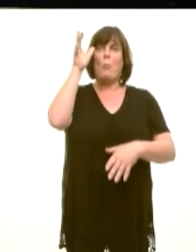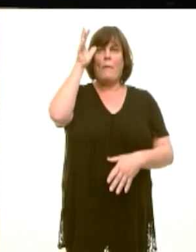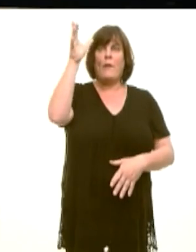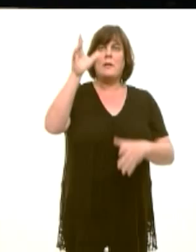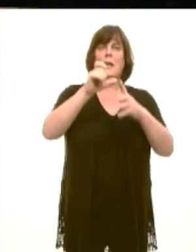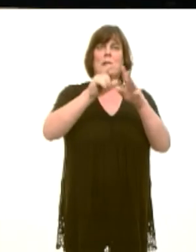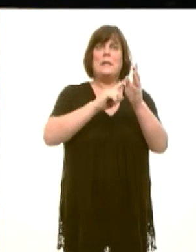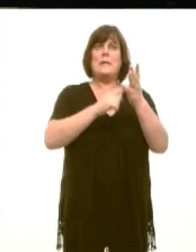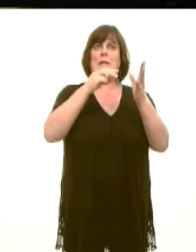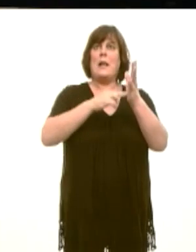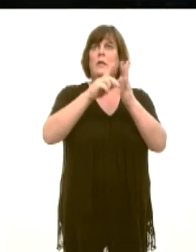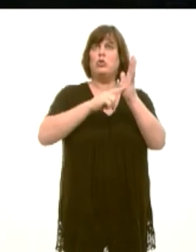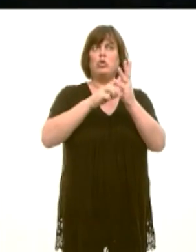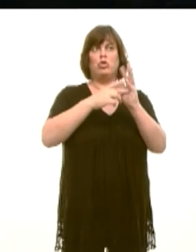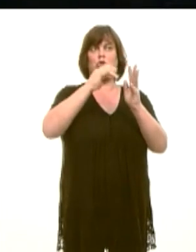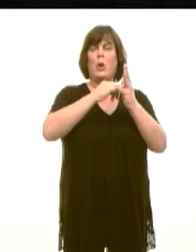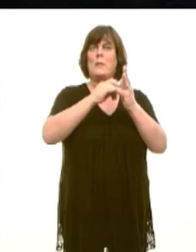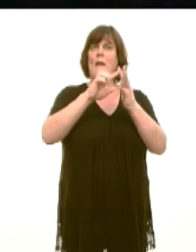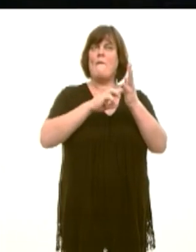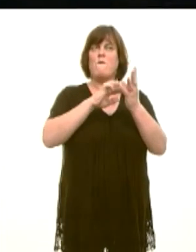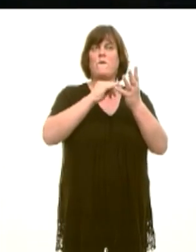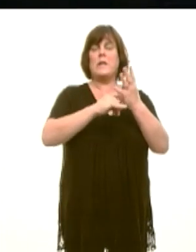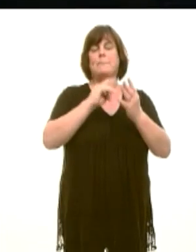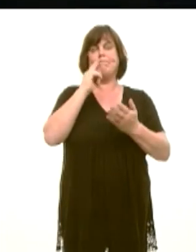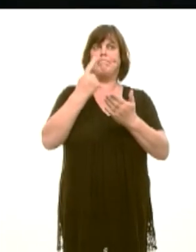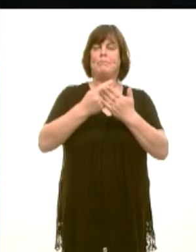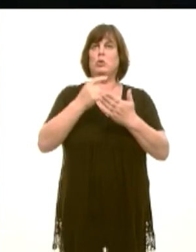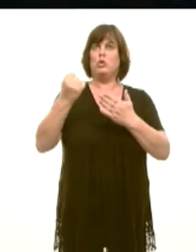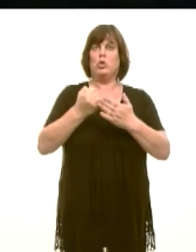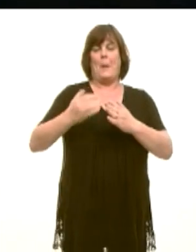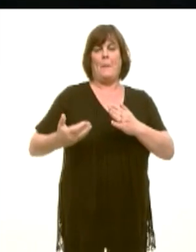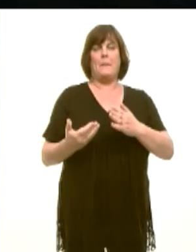the establishment of a development bank following his assertion that Finance Wales is not fit